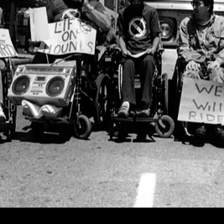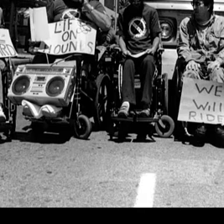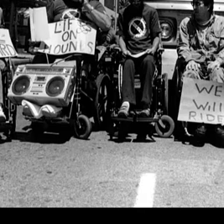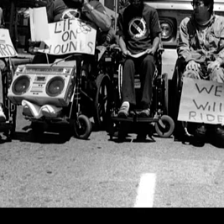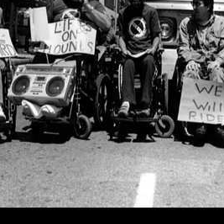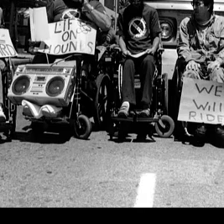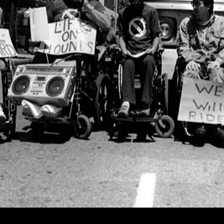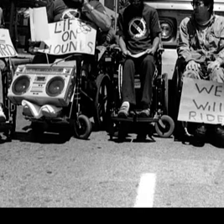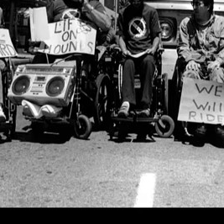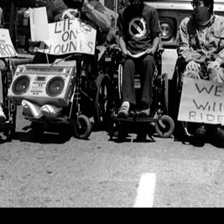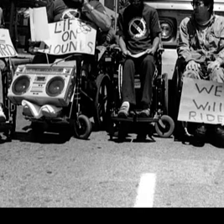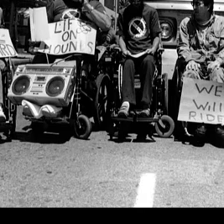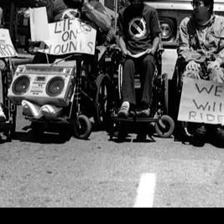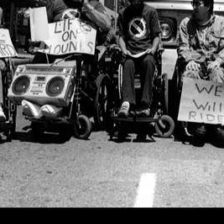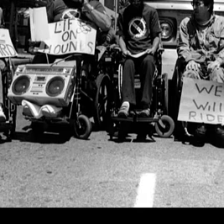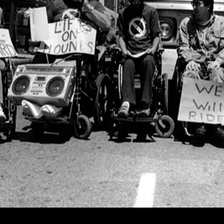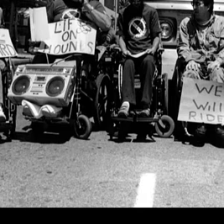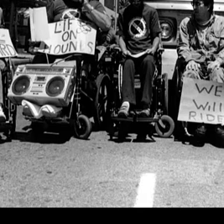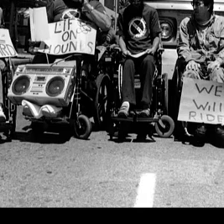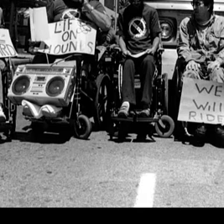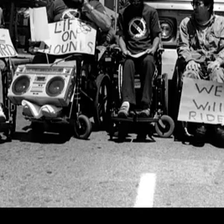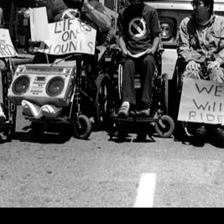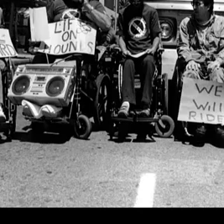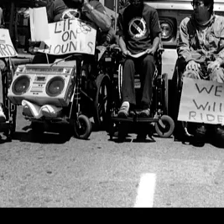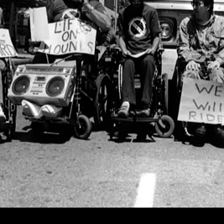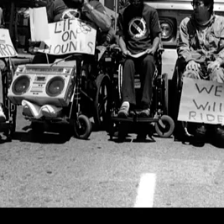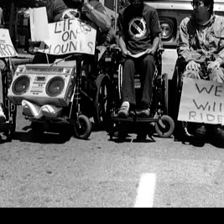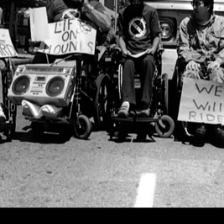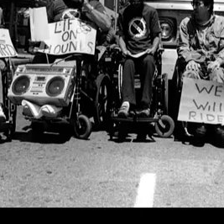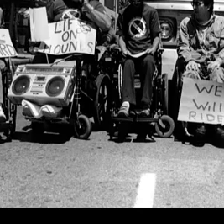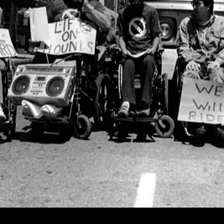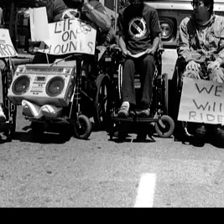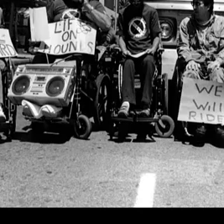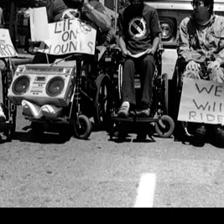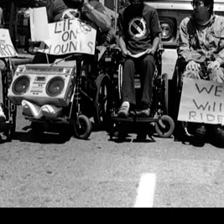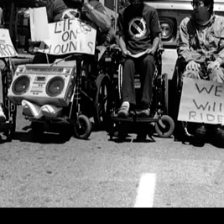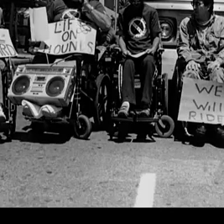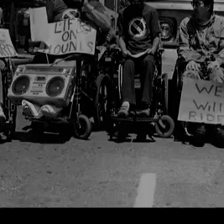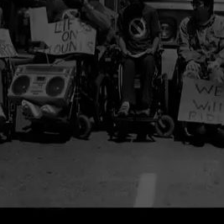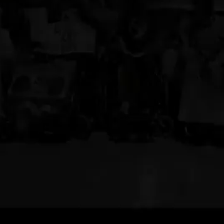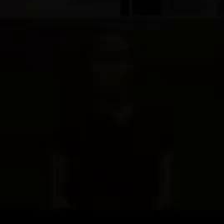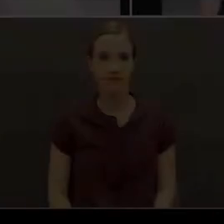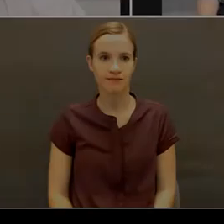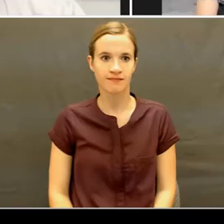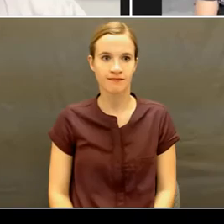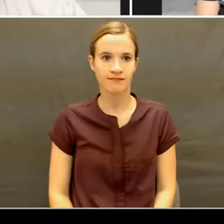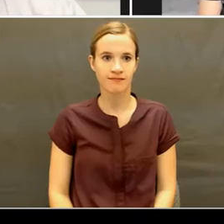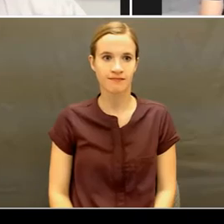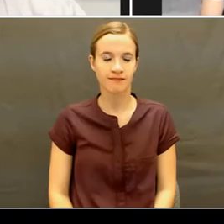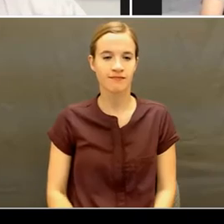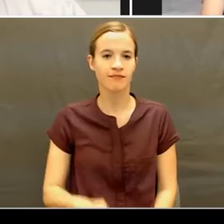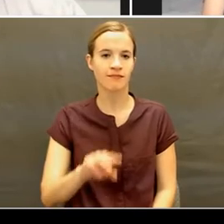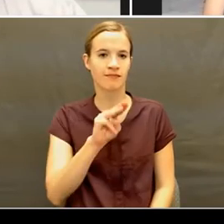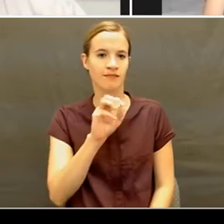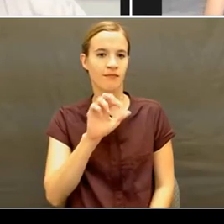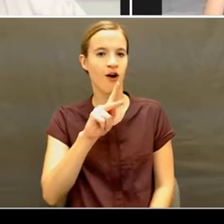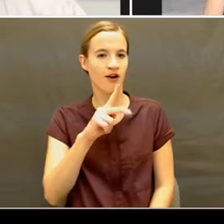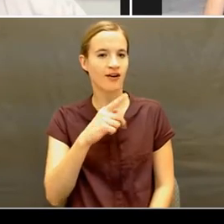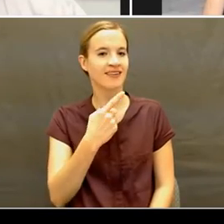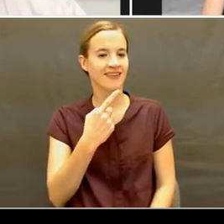wheelchair, so all the wheelchair users in the front.But this was related to that transportation